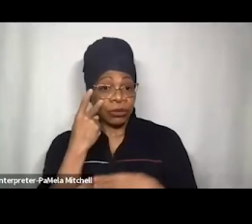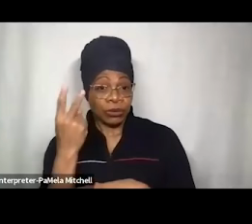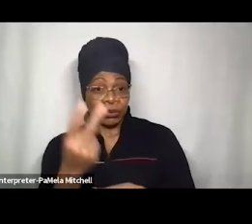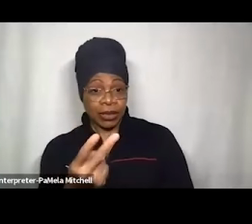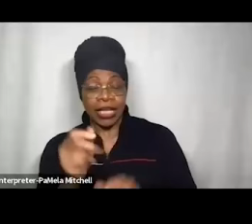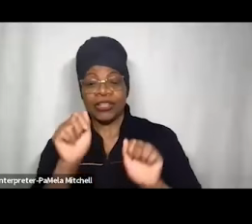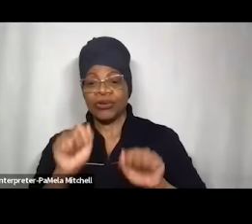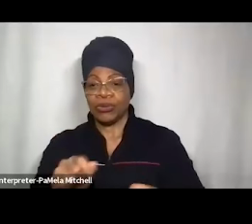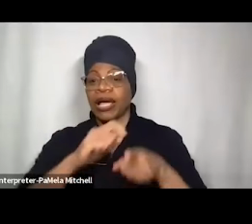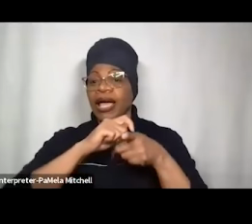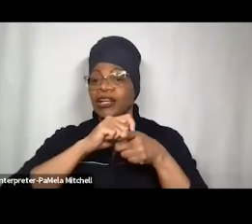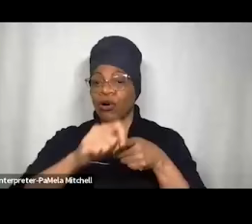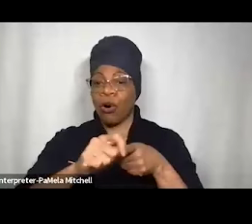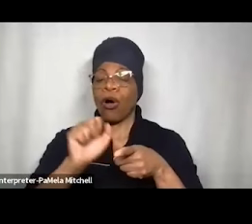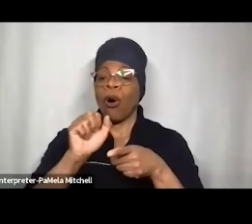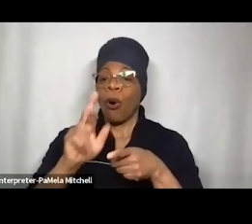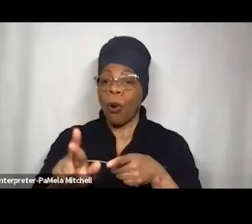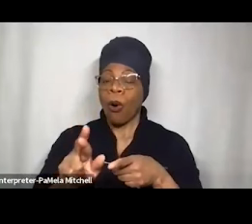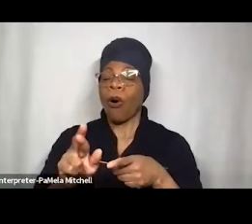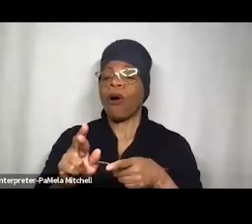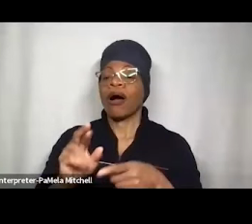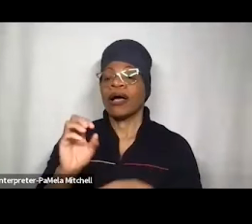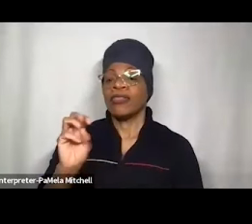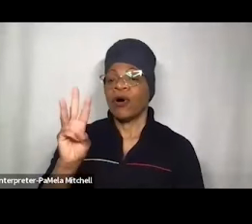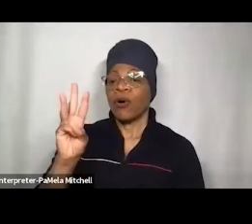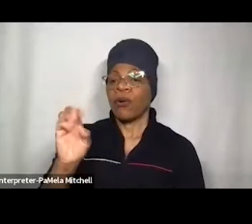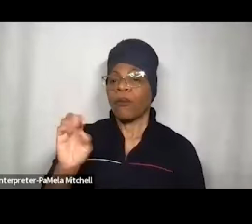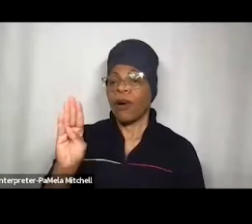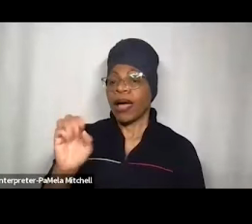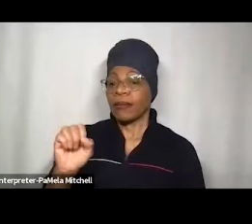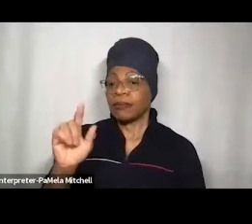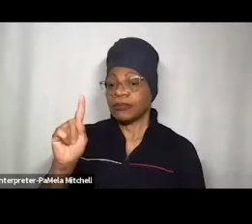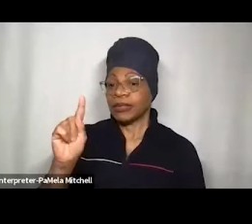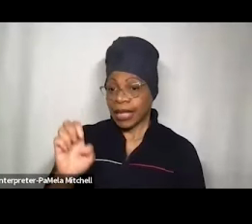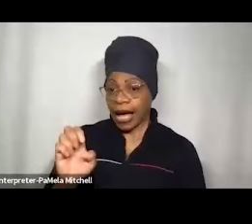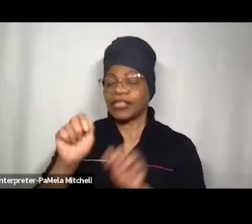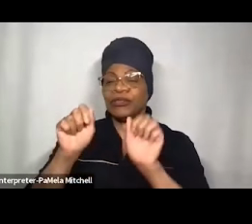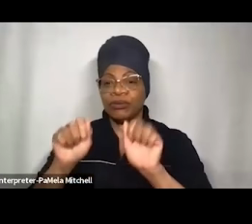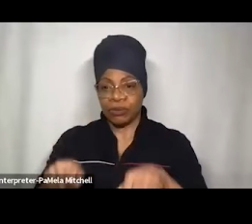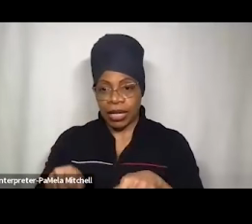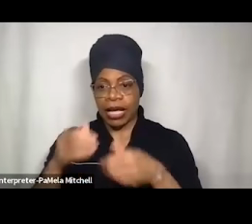and reach us and connect with us there. There's also contact information for SAMHSA